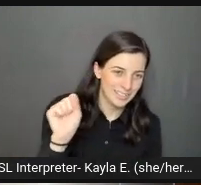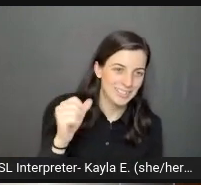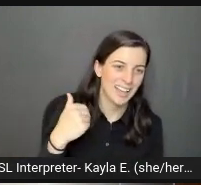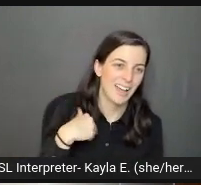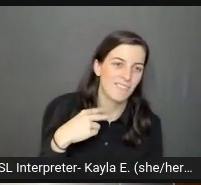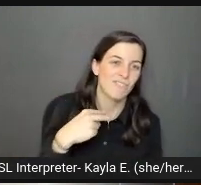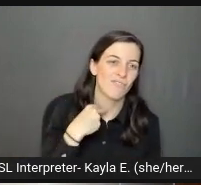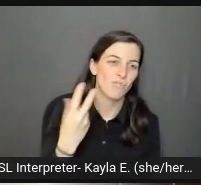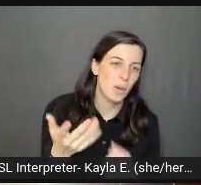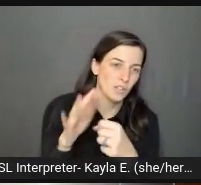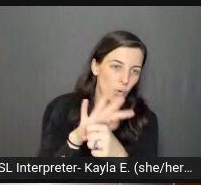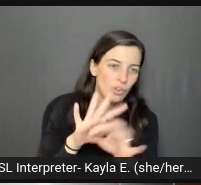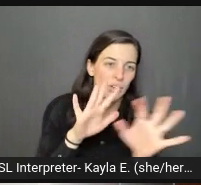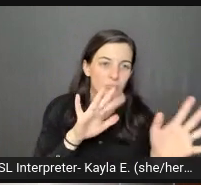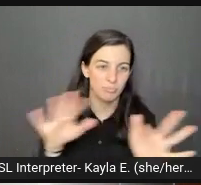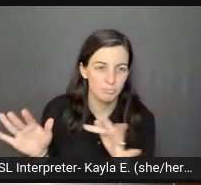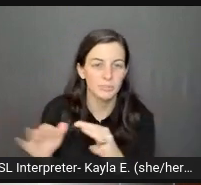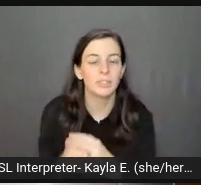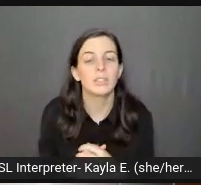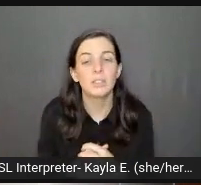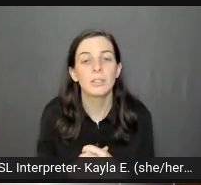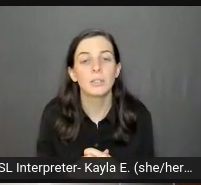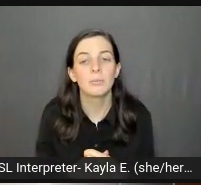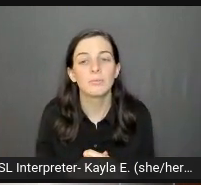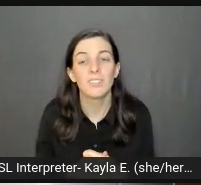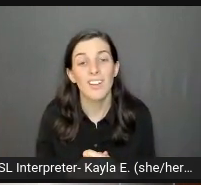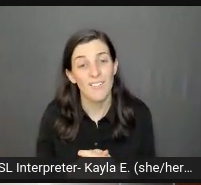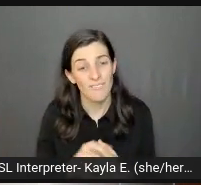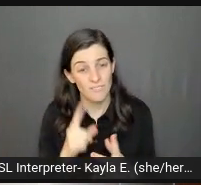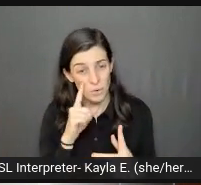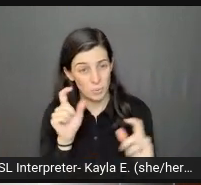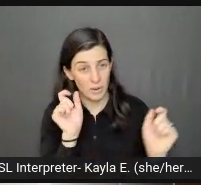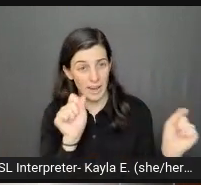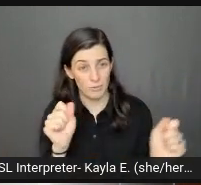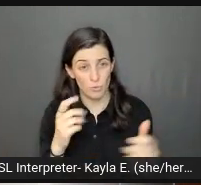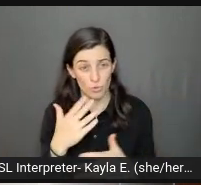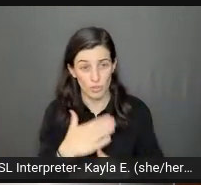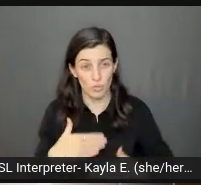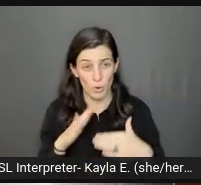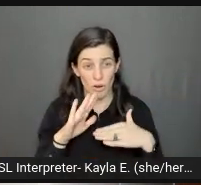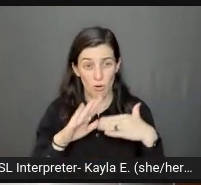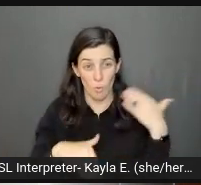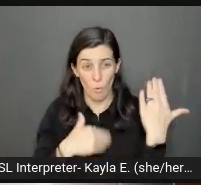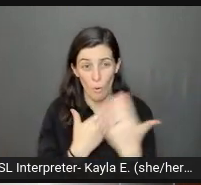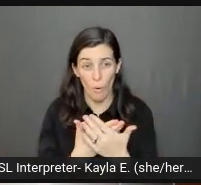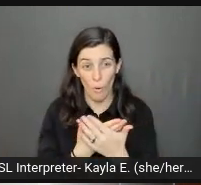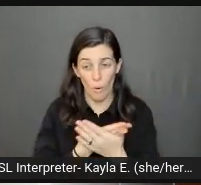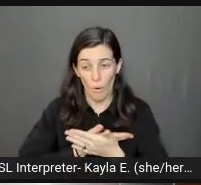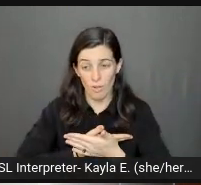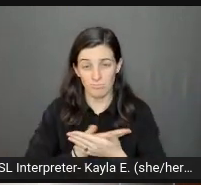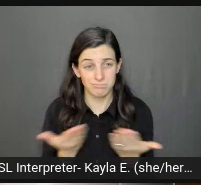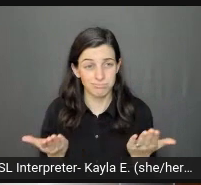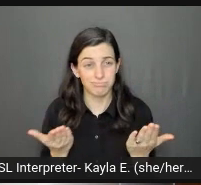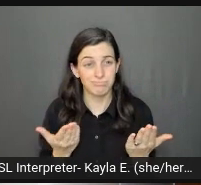However, to enjoy all the things of what screen reader has